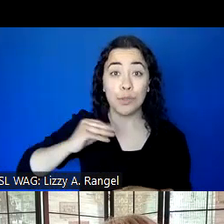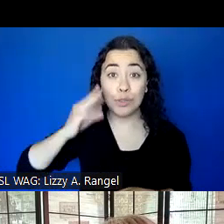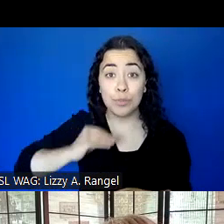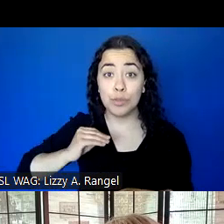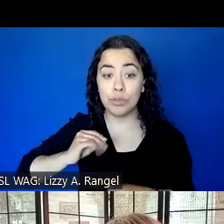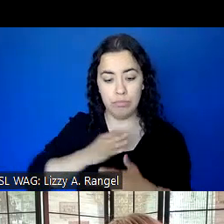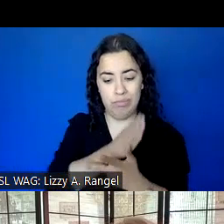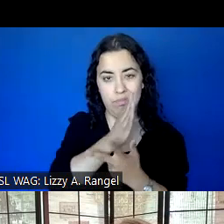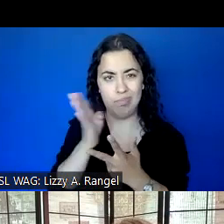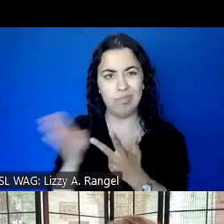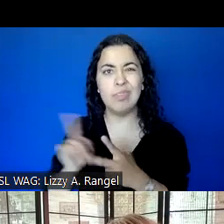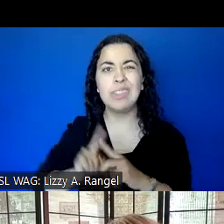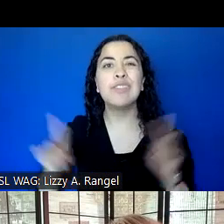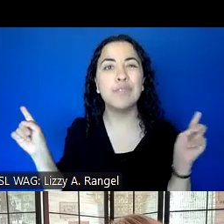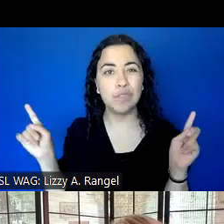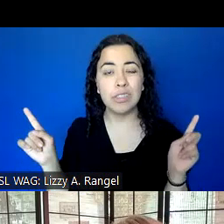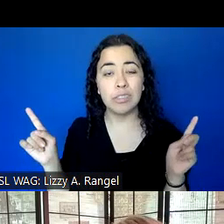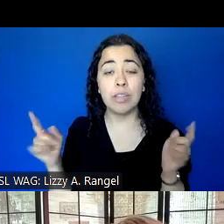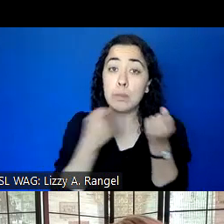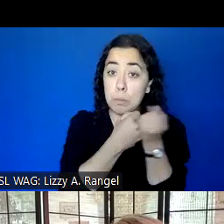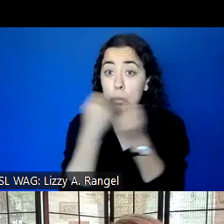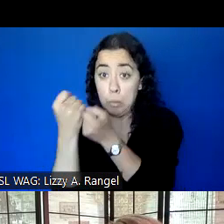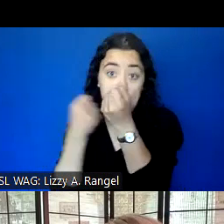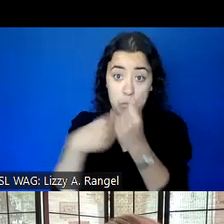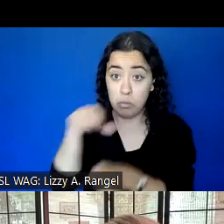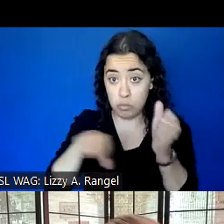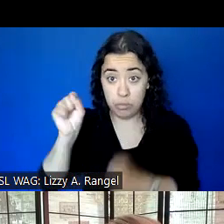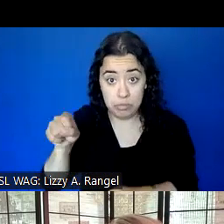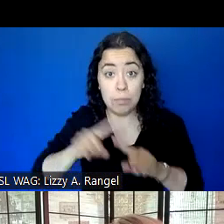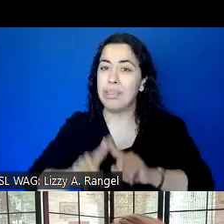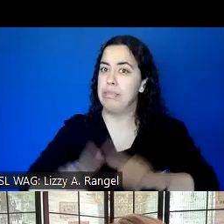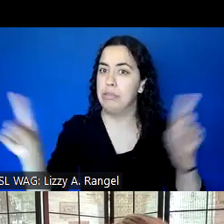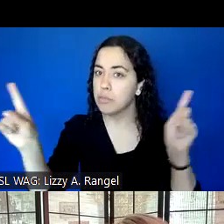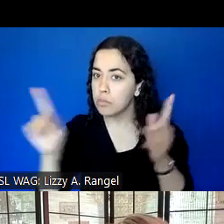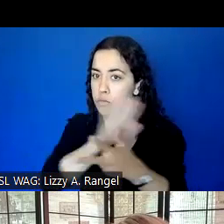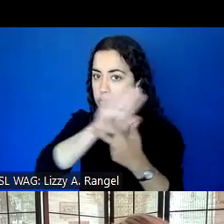to provide a single shared standard for Web accessibility. And these guidelines